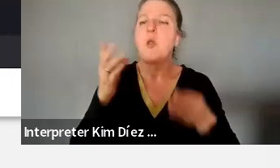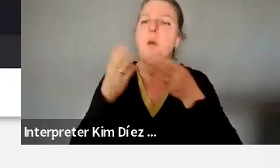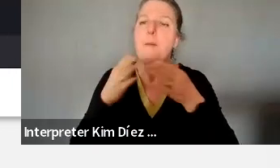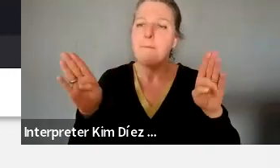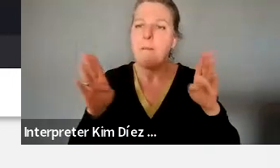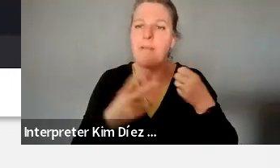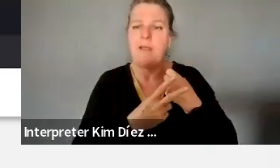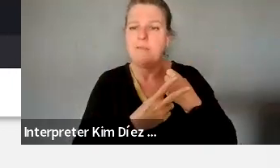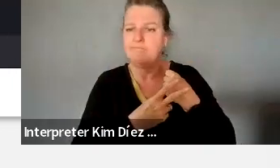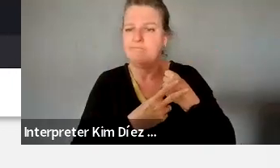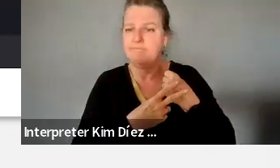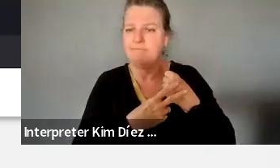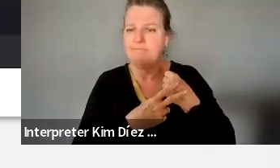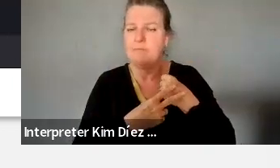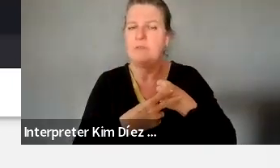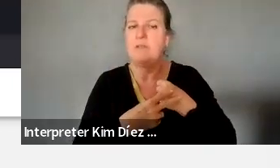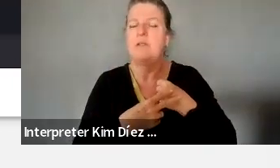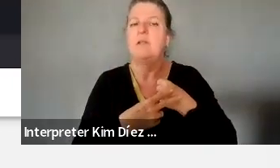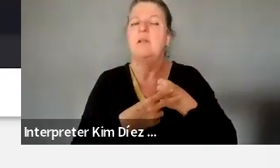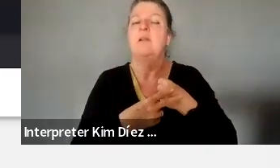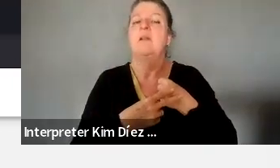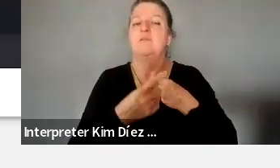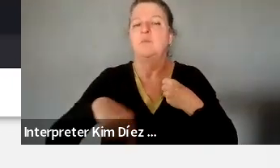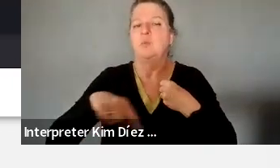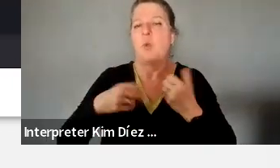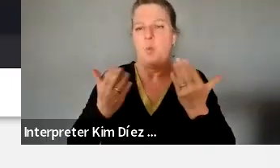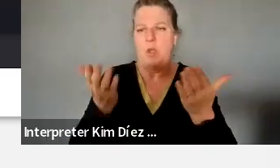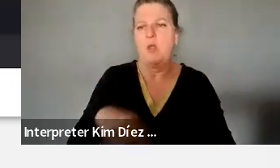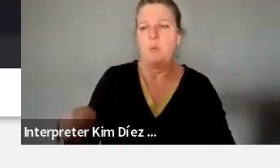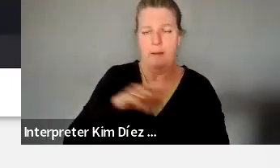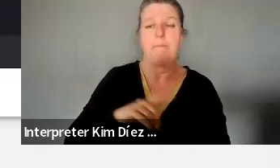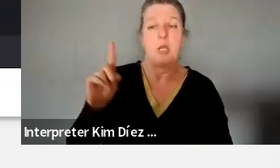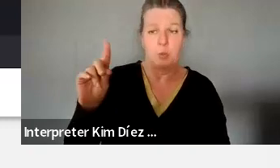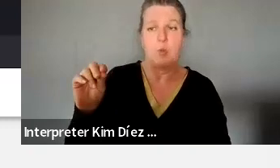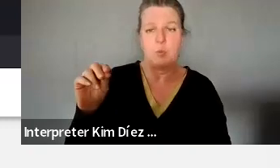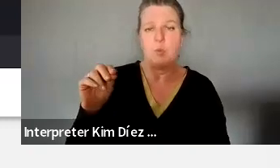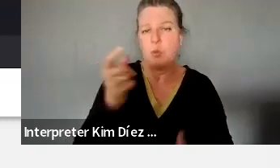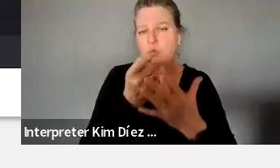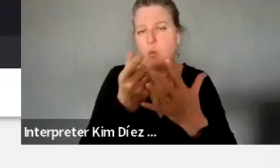and so we recommend that you do remove most of that material.